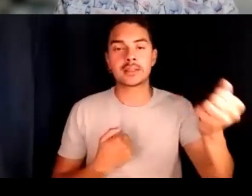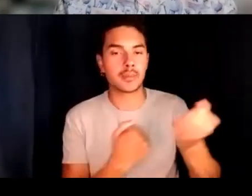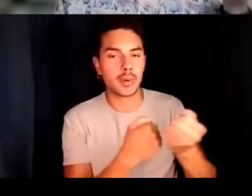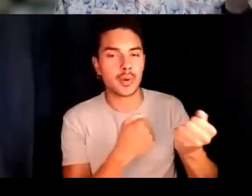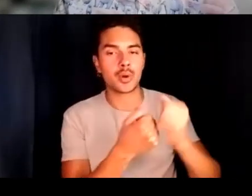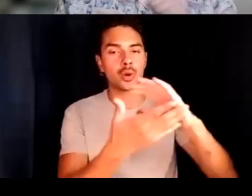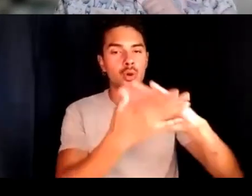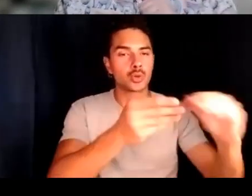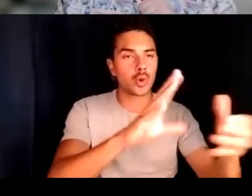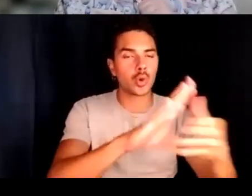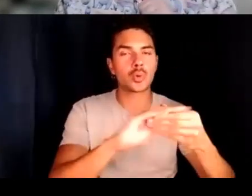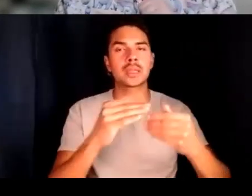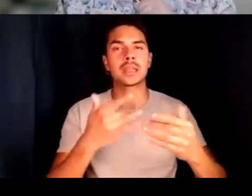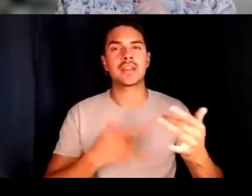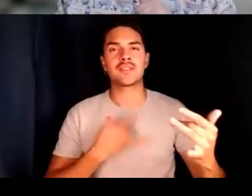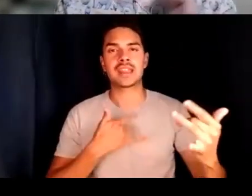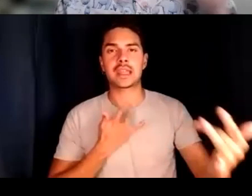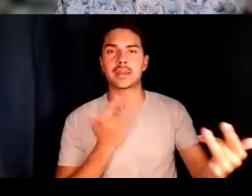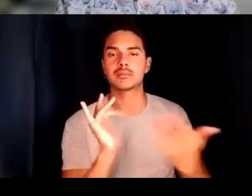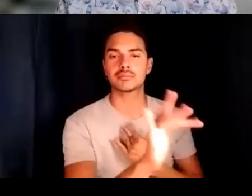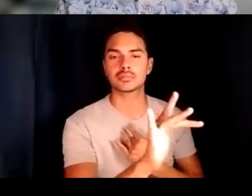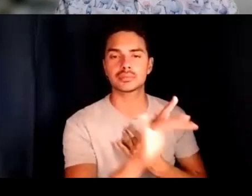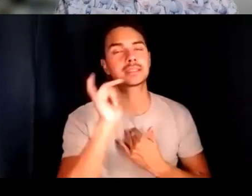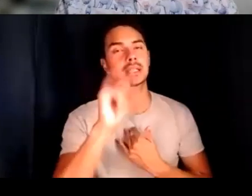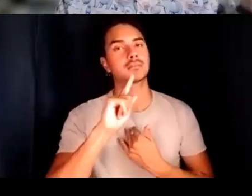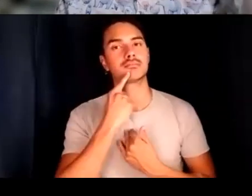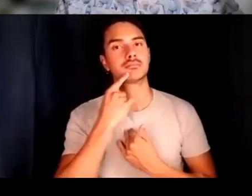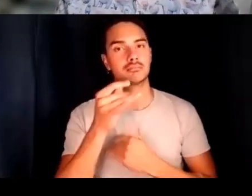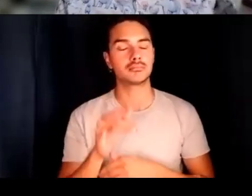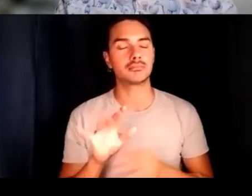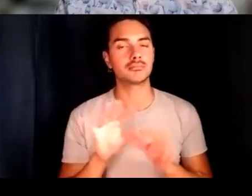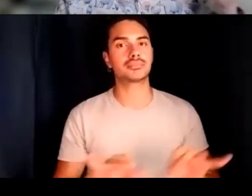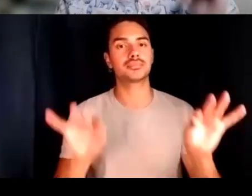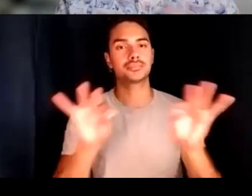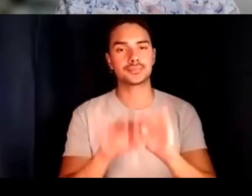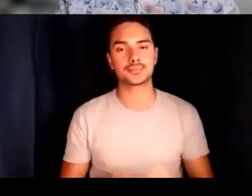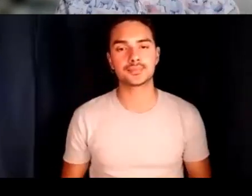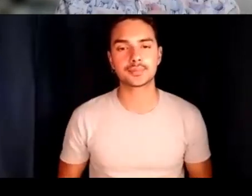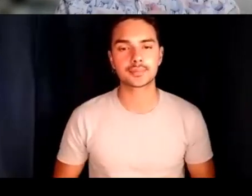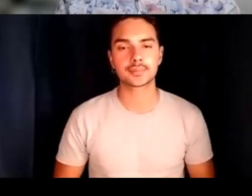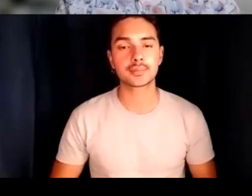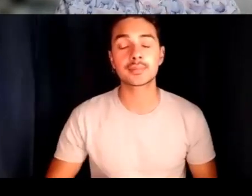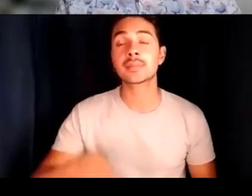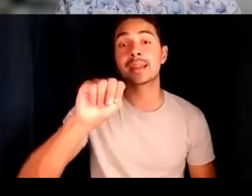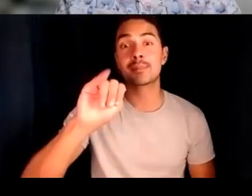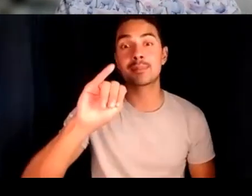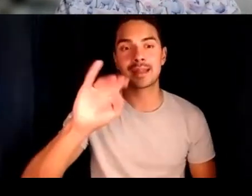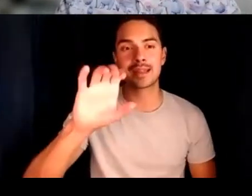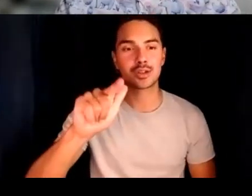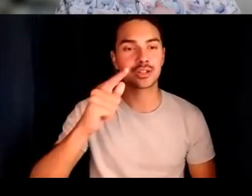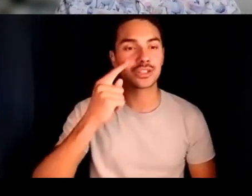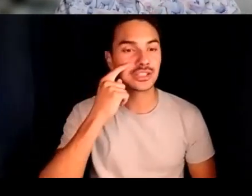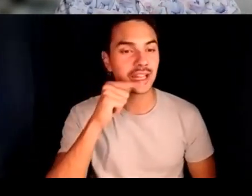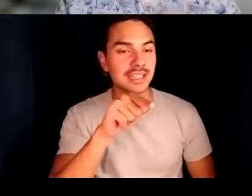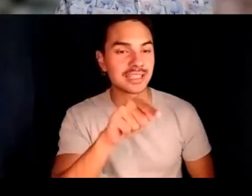And Michael just dropped in a chat a link for you all throughout this training. We'll put in links for some of our references